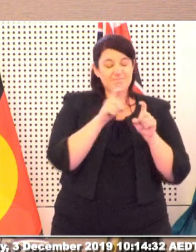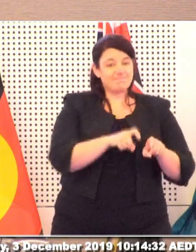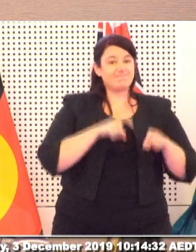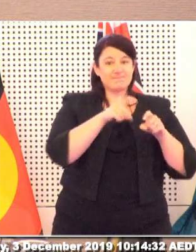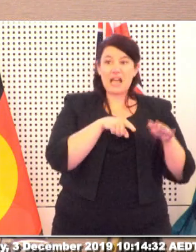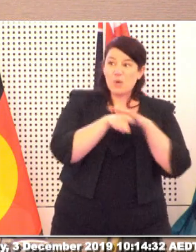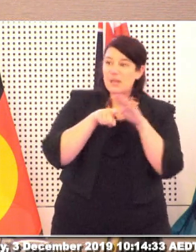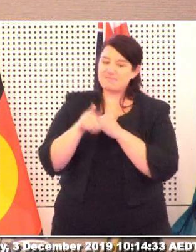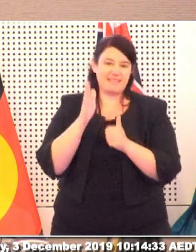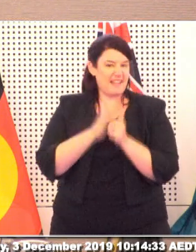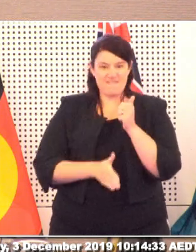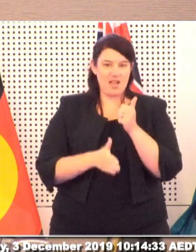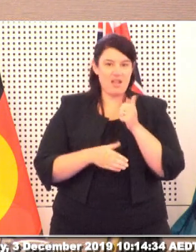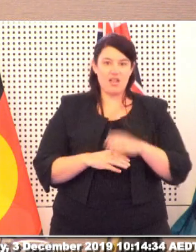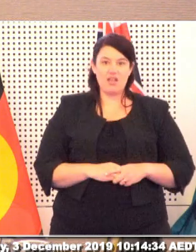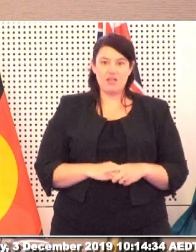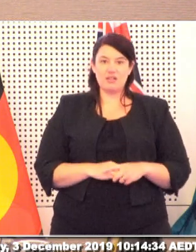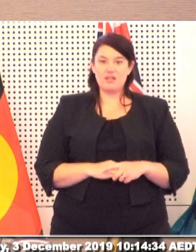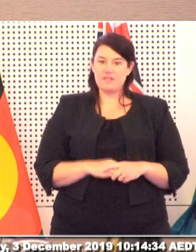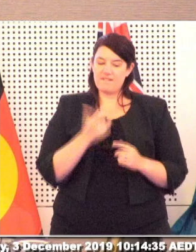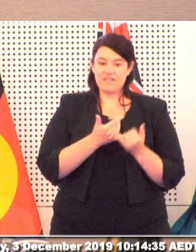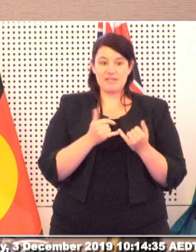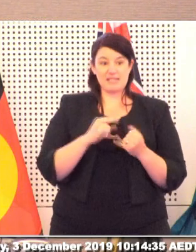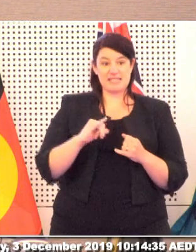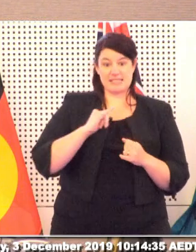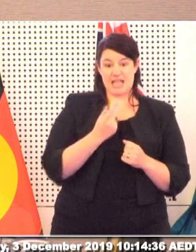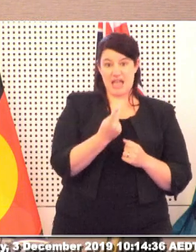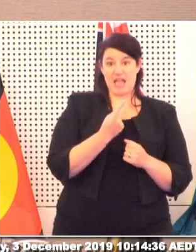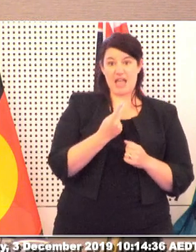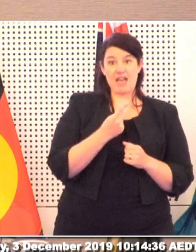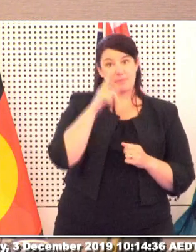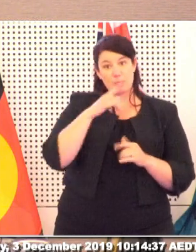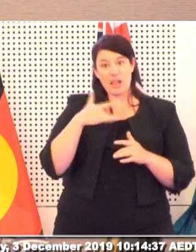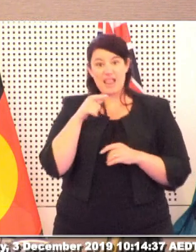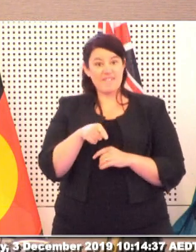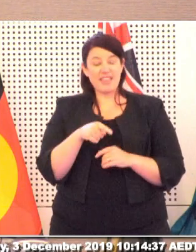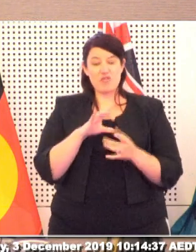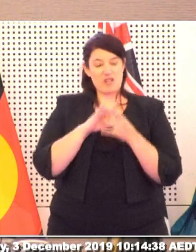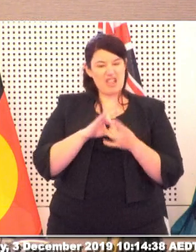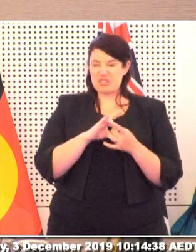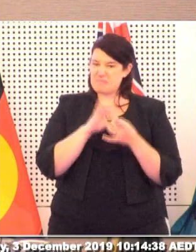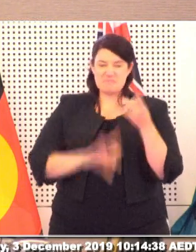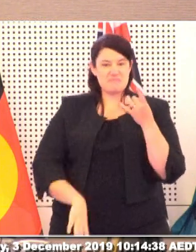There were quite a strict hierarchy between staff and residents and quite a tight rigid schedule of activities